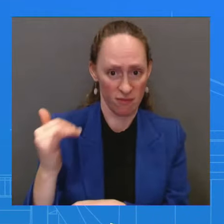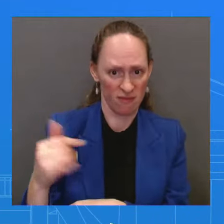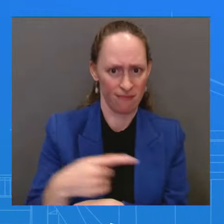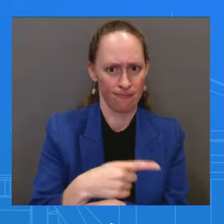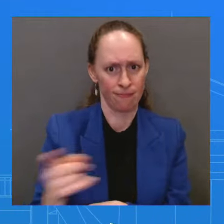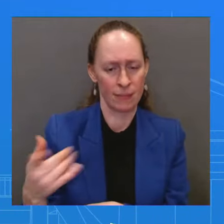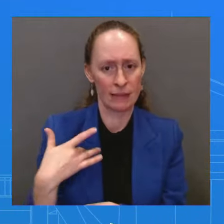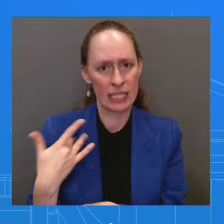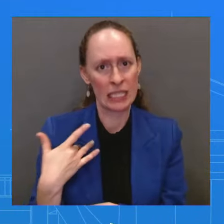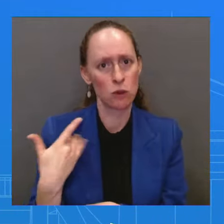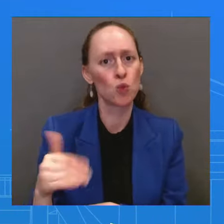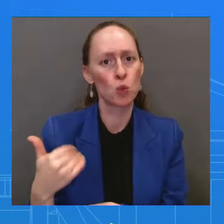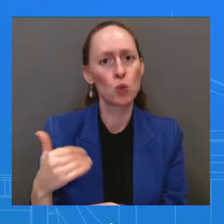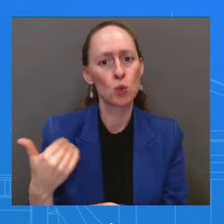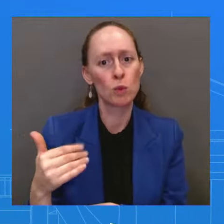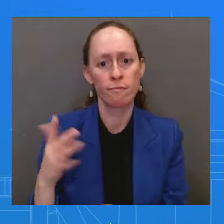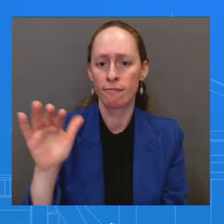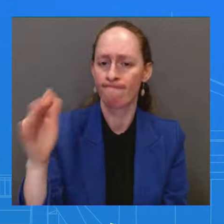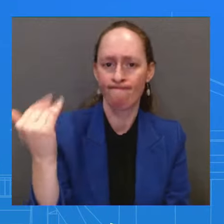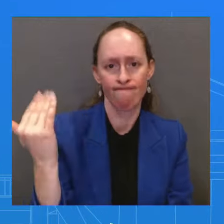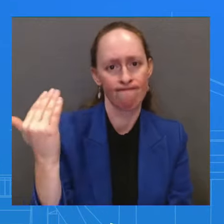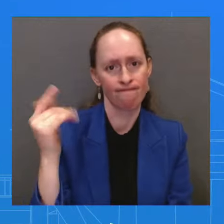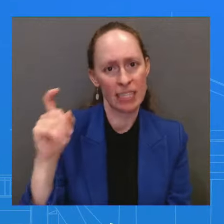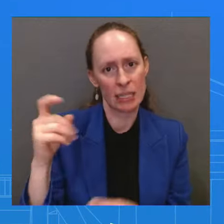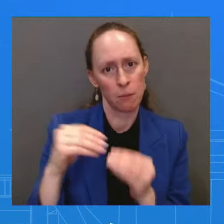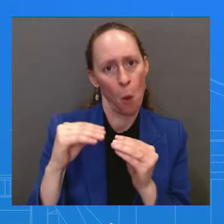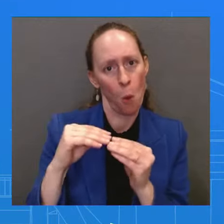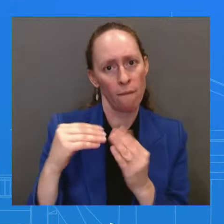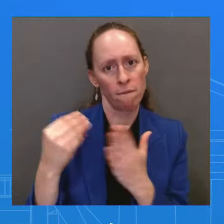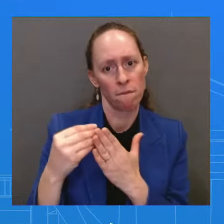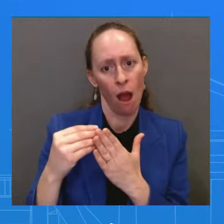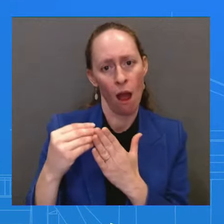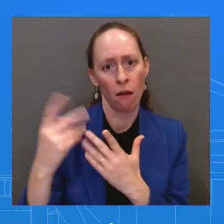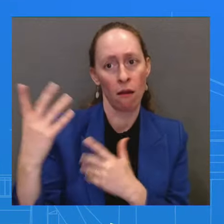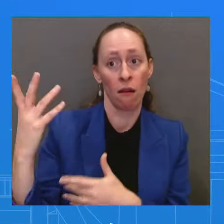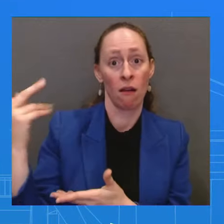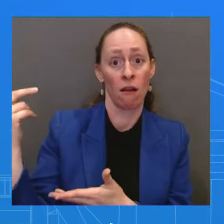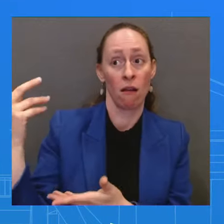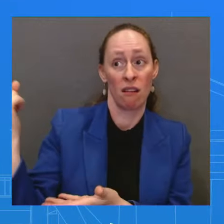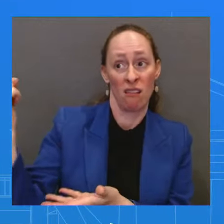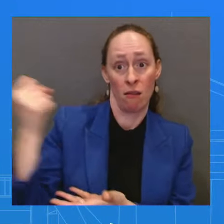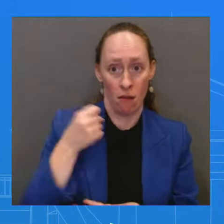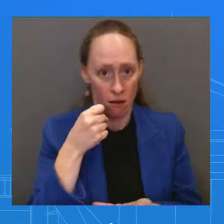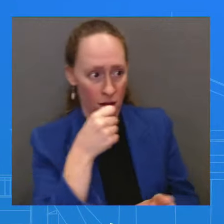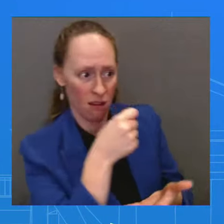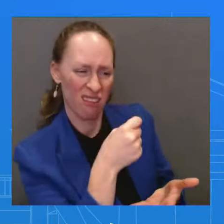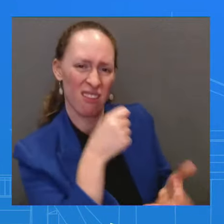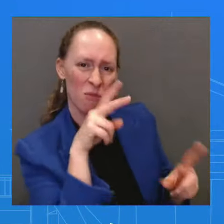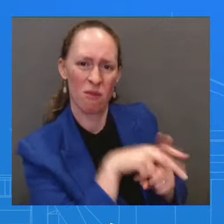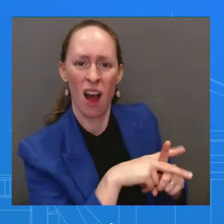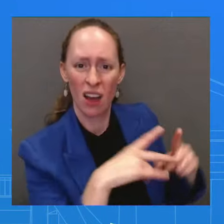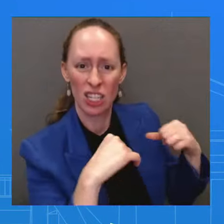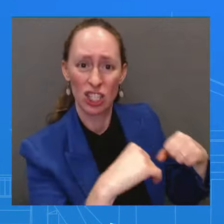Does the President support such additional funding for security on HBCU campuses? Ms. Jean-Pierre: So, I haven't seen that request,